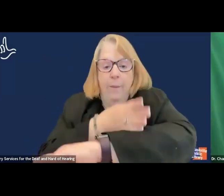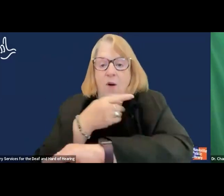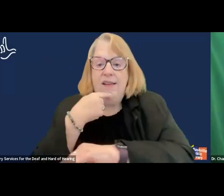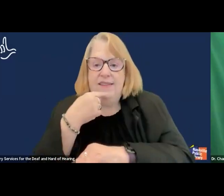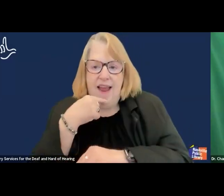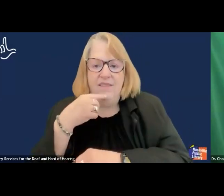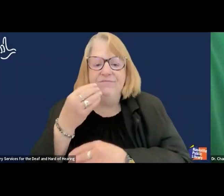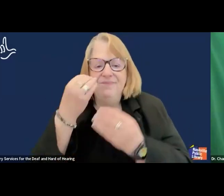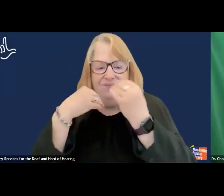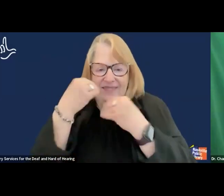I'll read some of the comments.